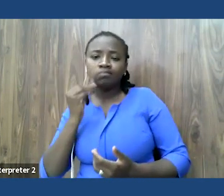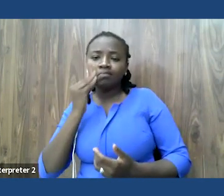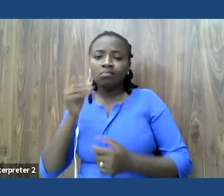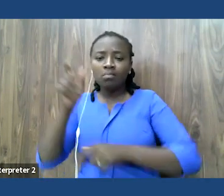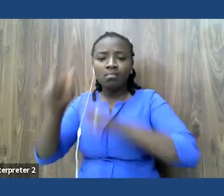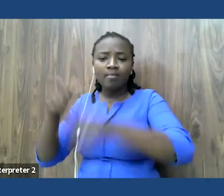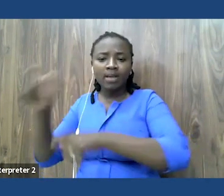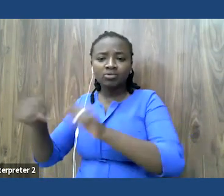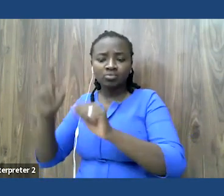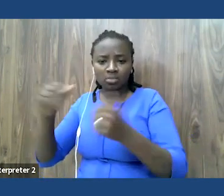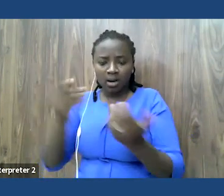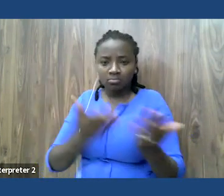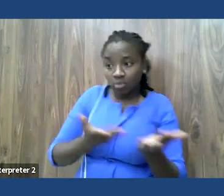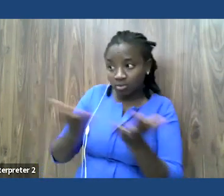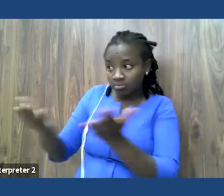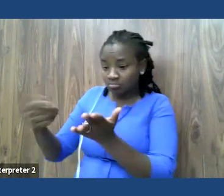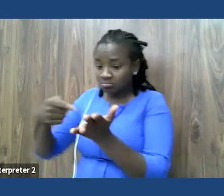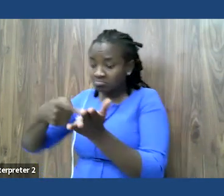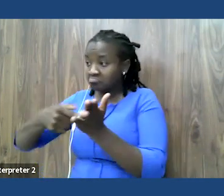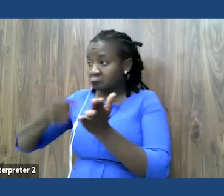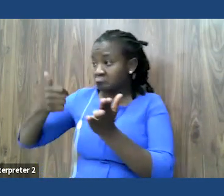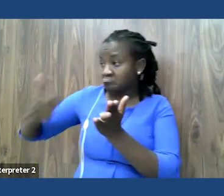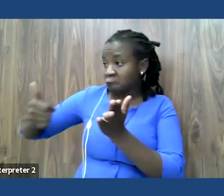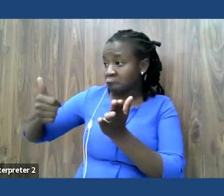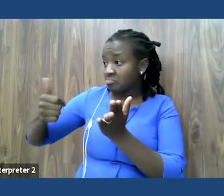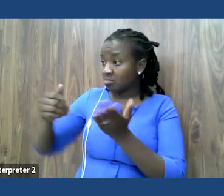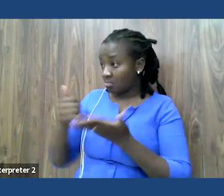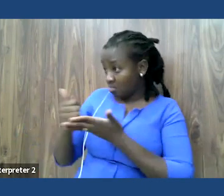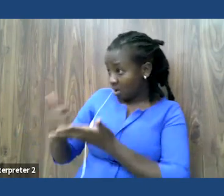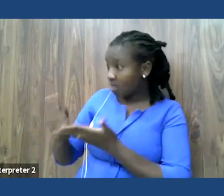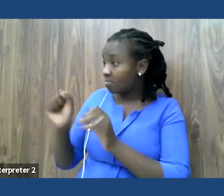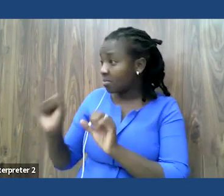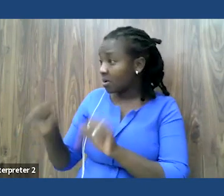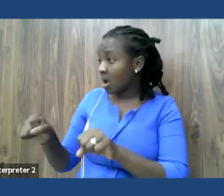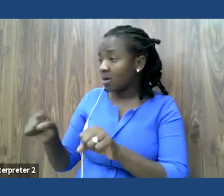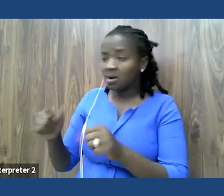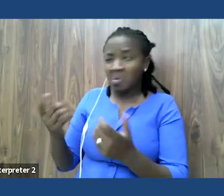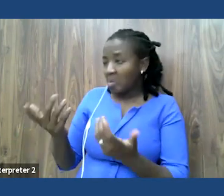In this case, it doesn't have to be a sad topic.